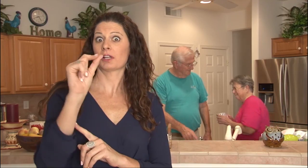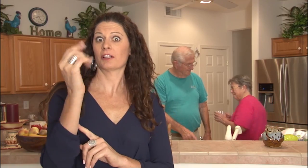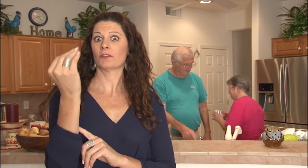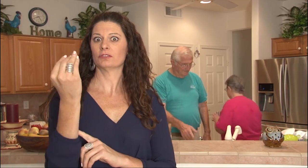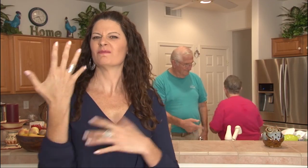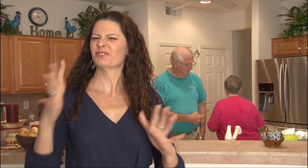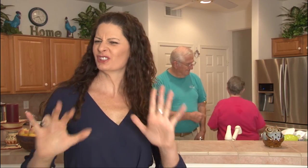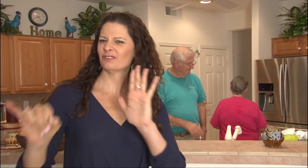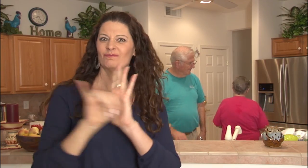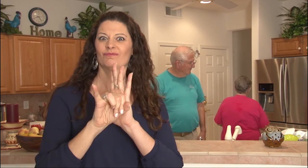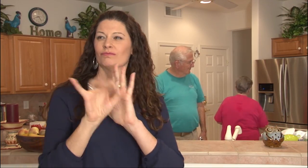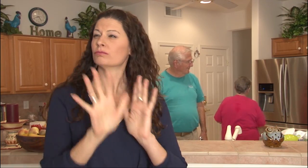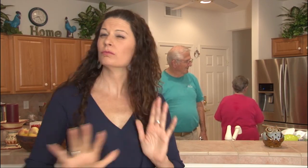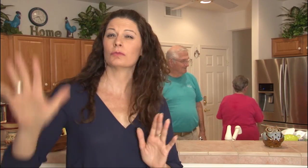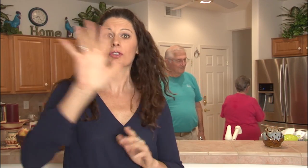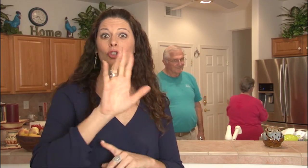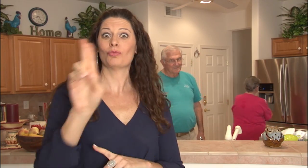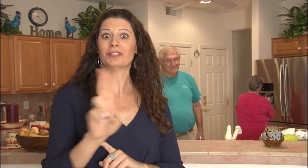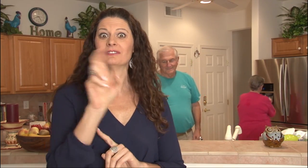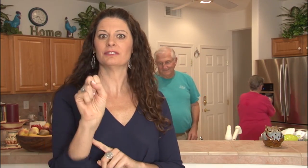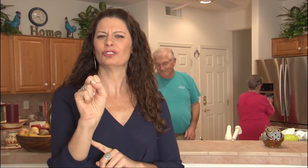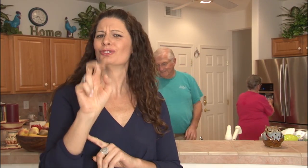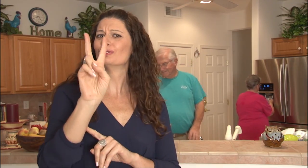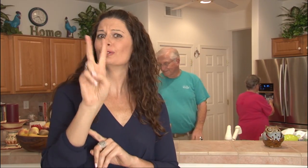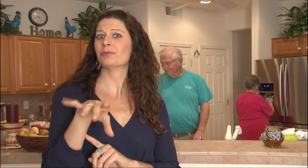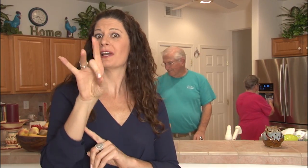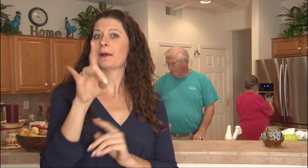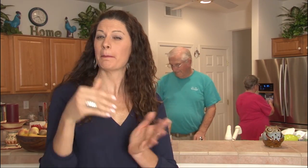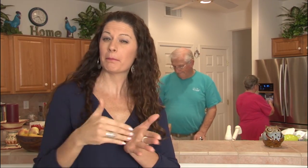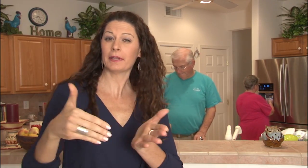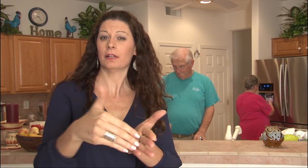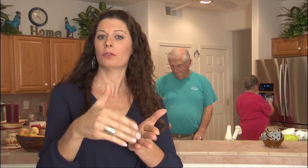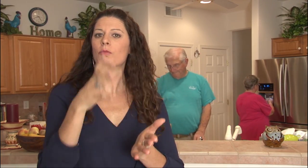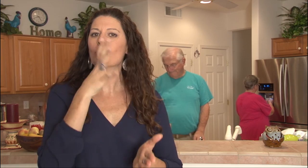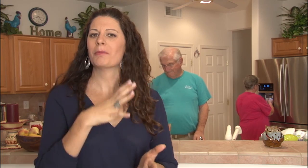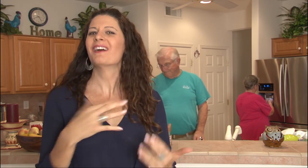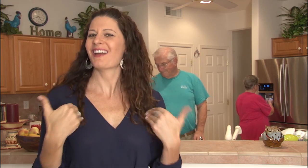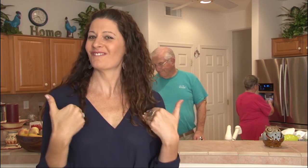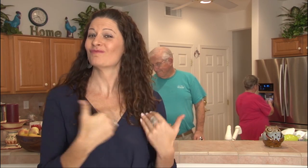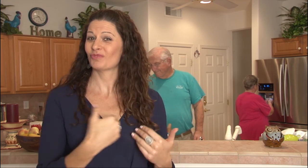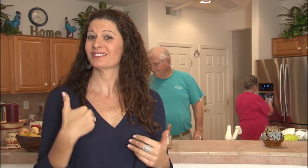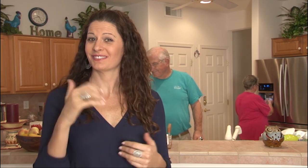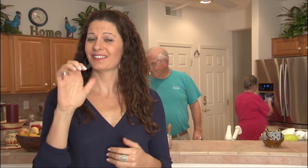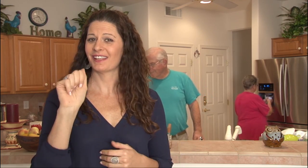Bernice is now one of the 2.8 million women in the U-S to be diagnosed with Breast Cancer